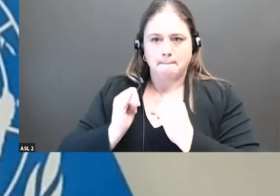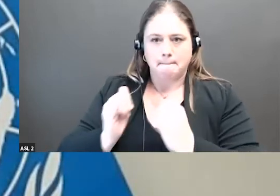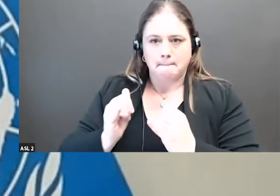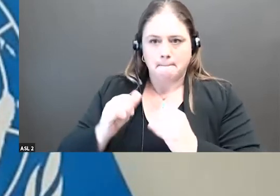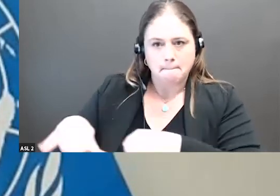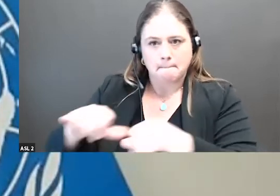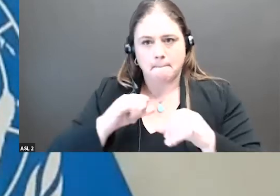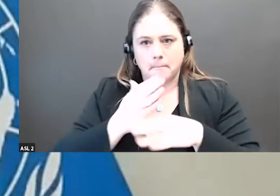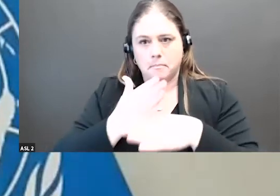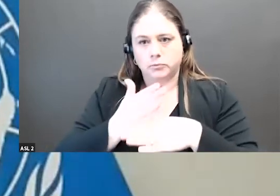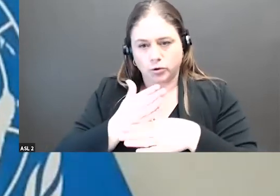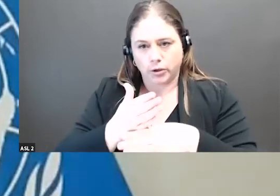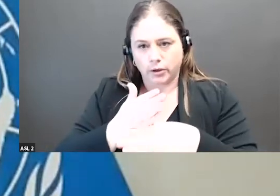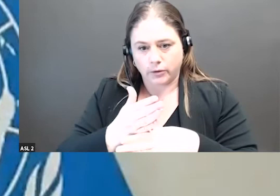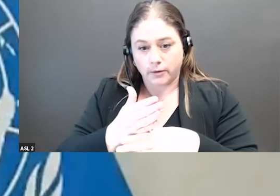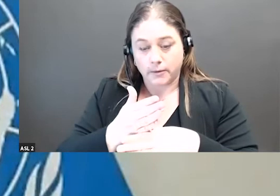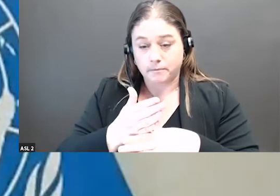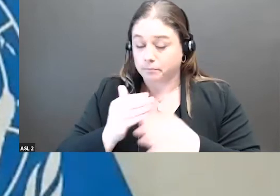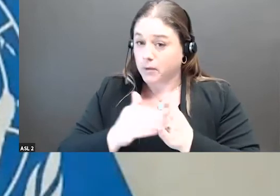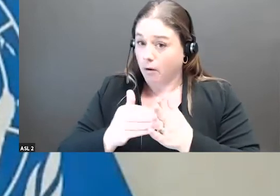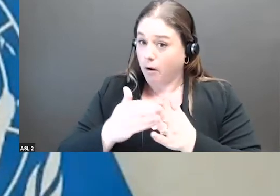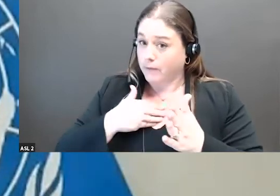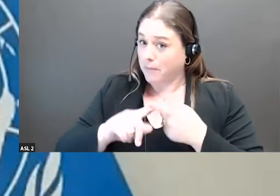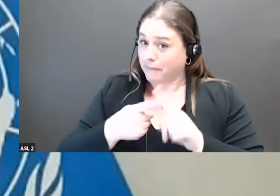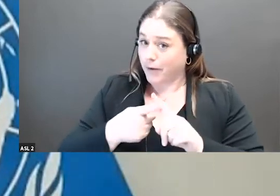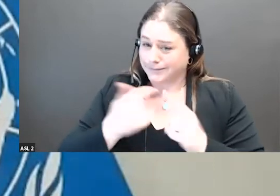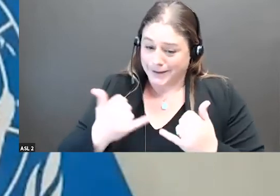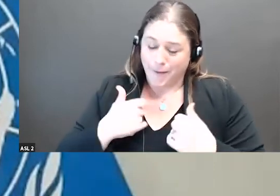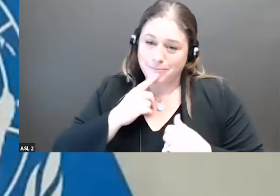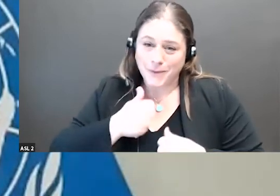And I often say to friends, and particularly now as I get a little older, for those people who say,